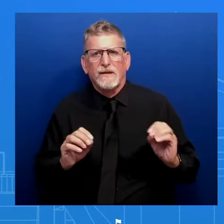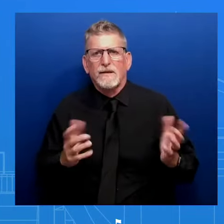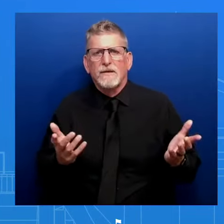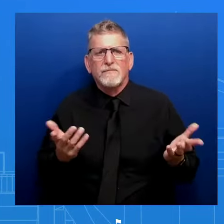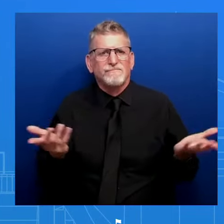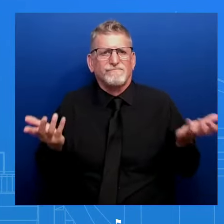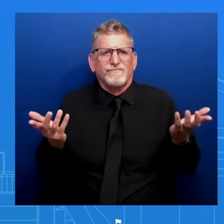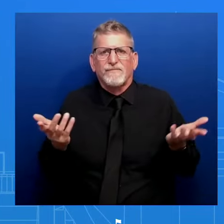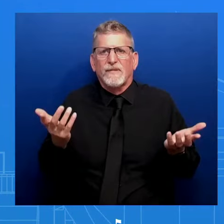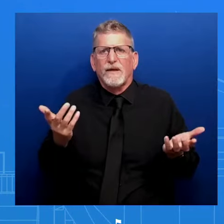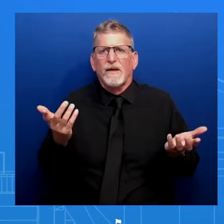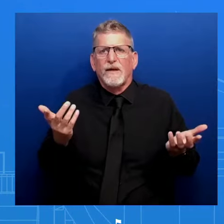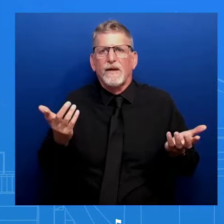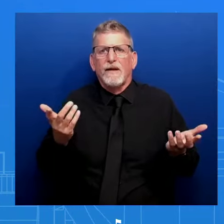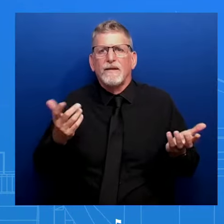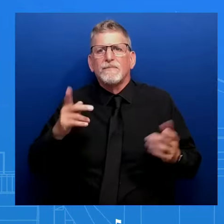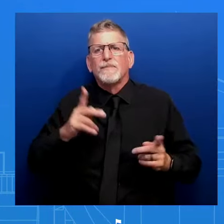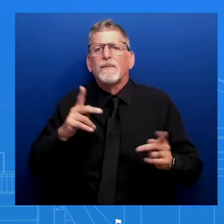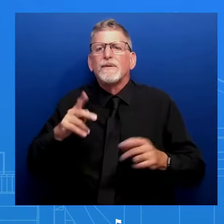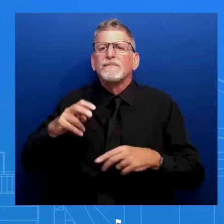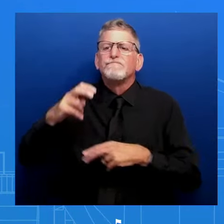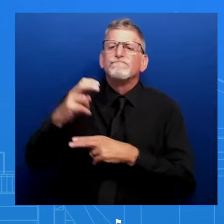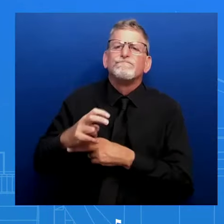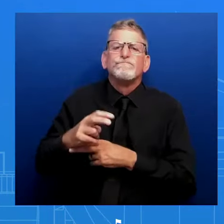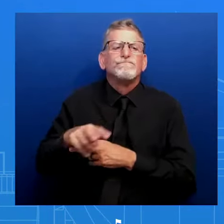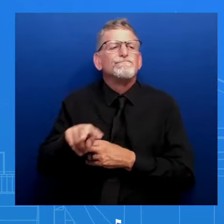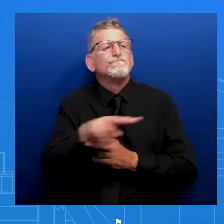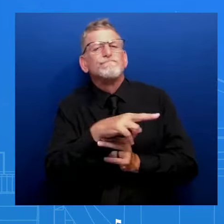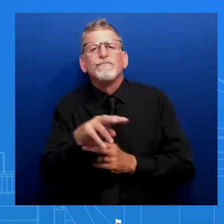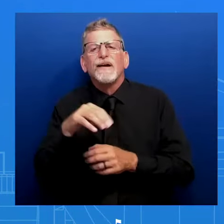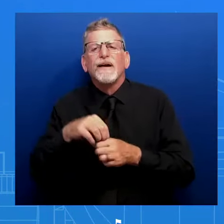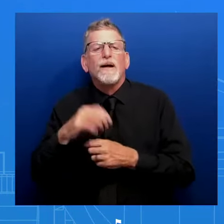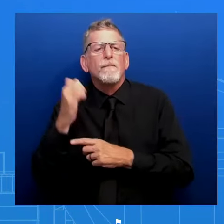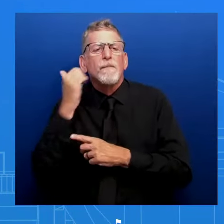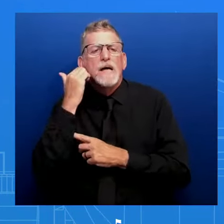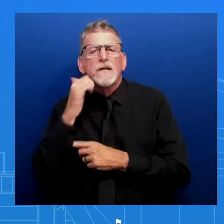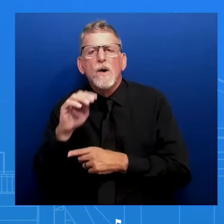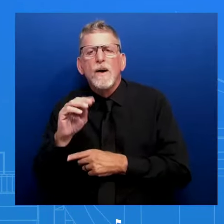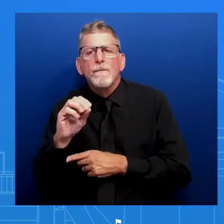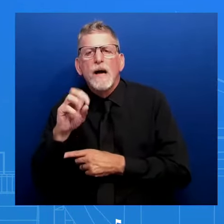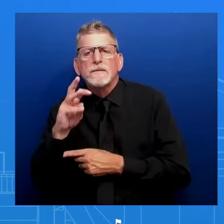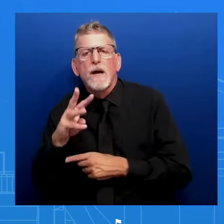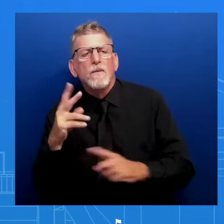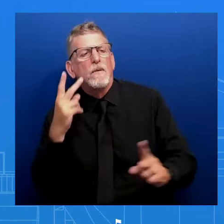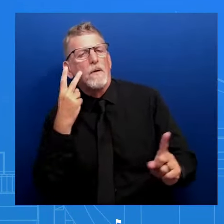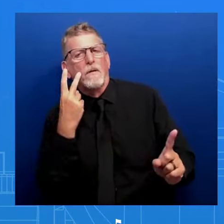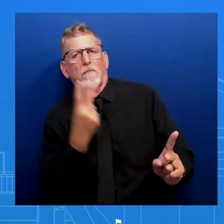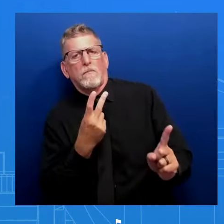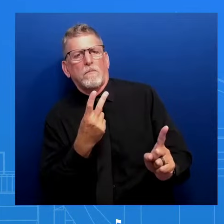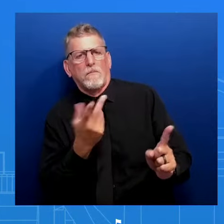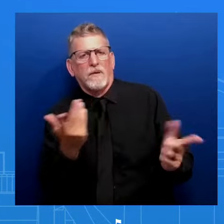can take two seconds online and see how vociferously and strongly